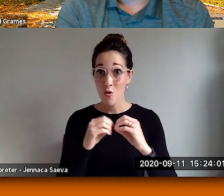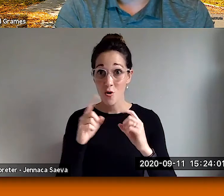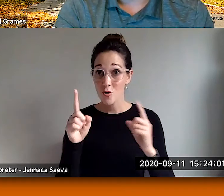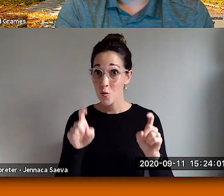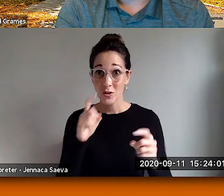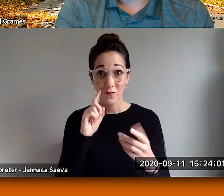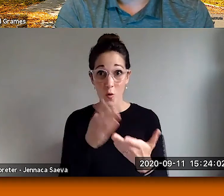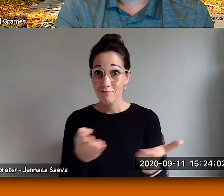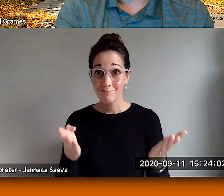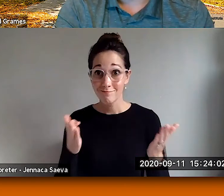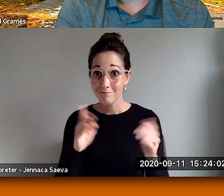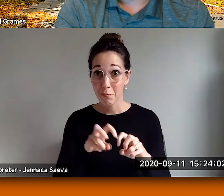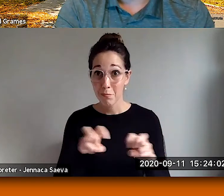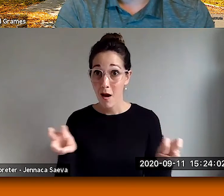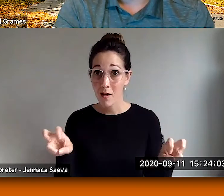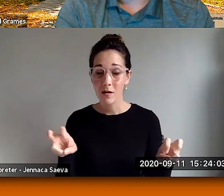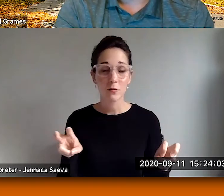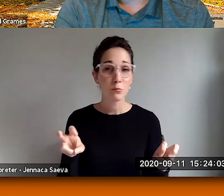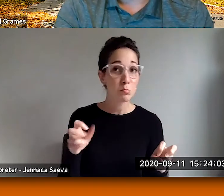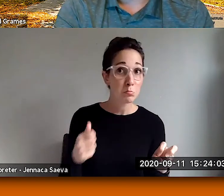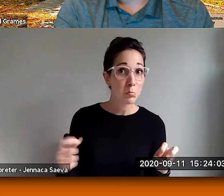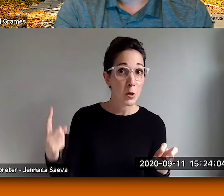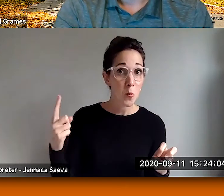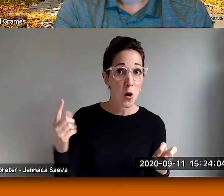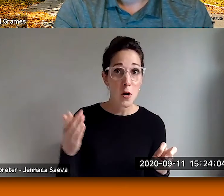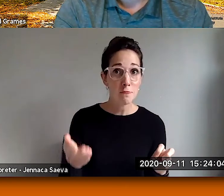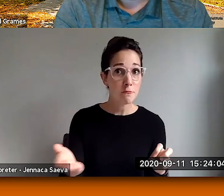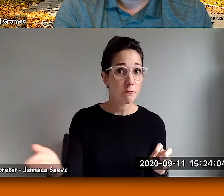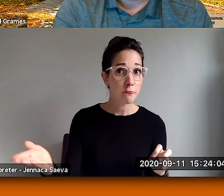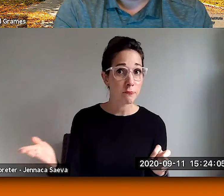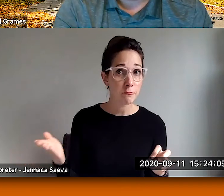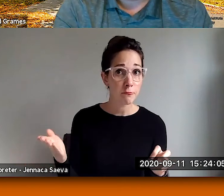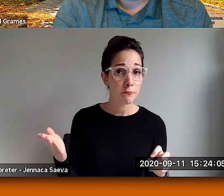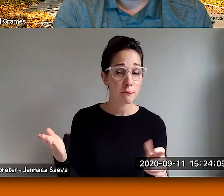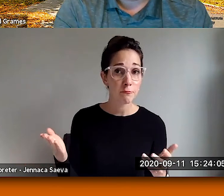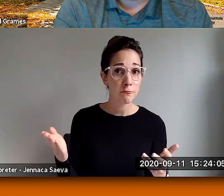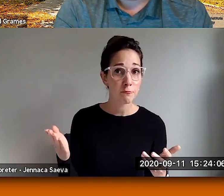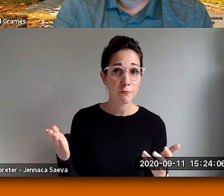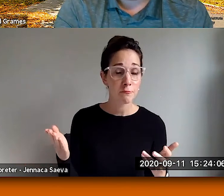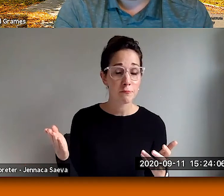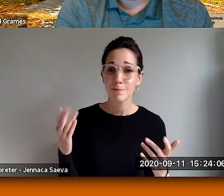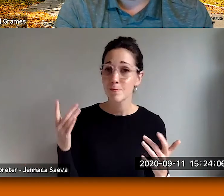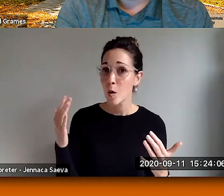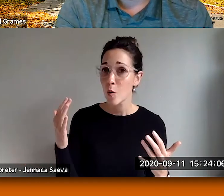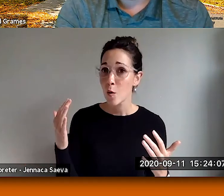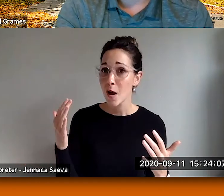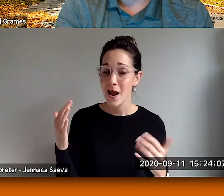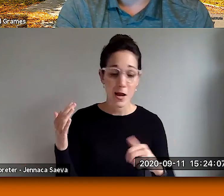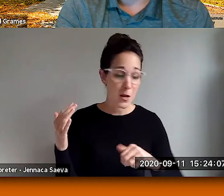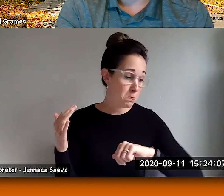but does anybody have any as we wait to give a little more time if people have questions?